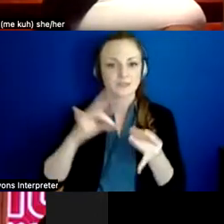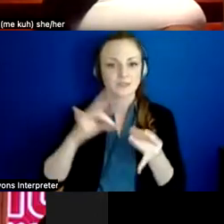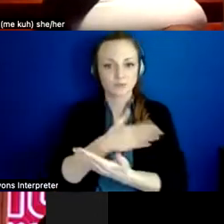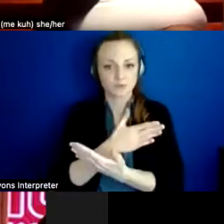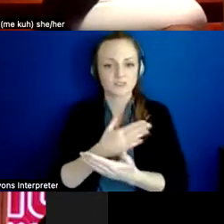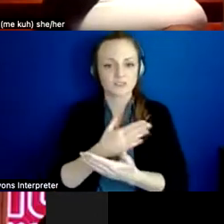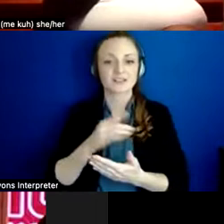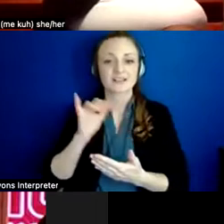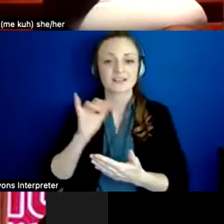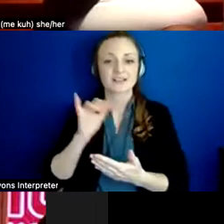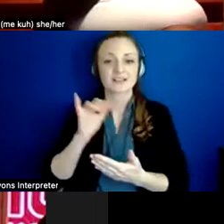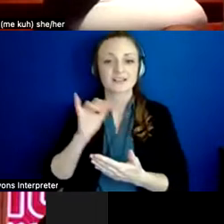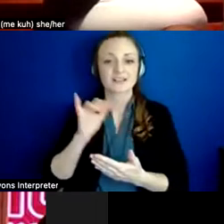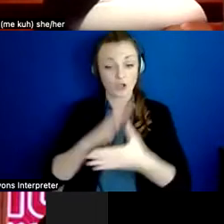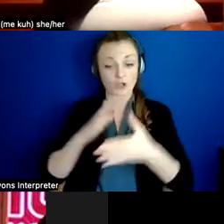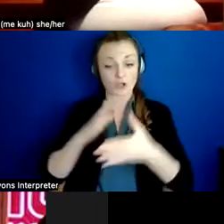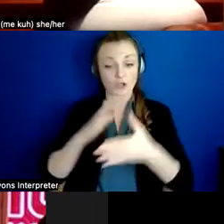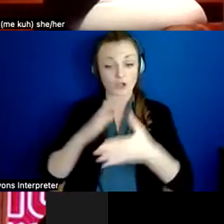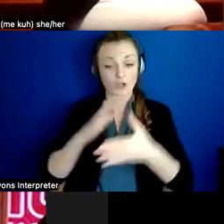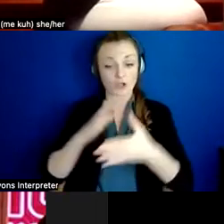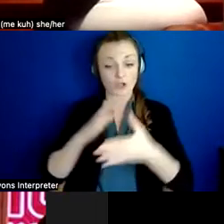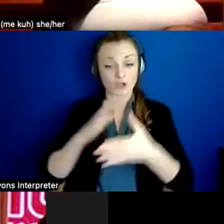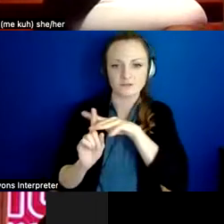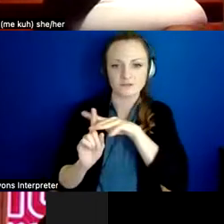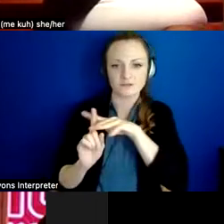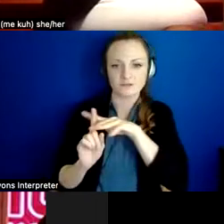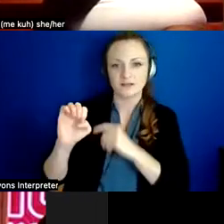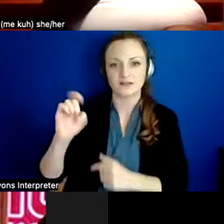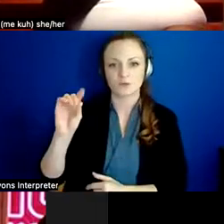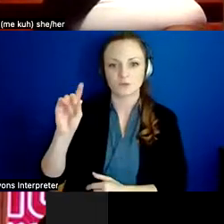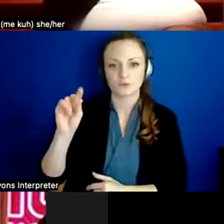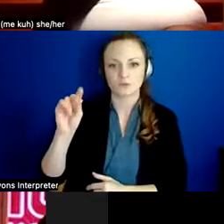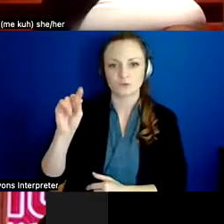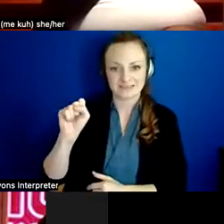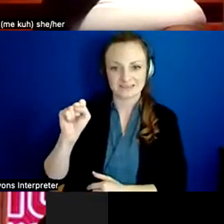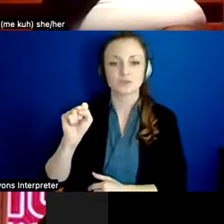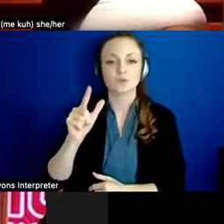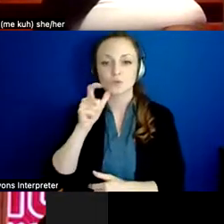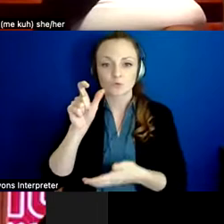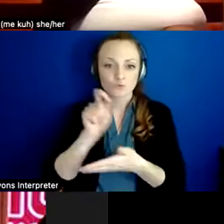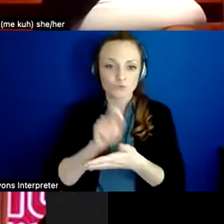20:11:40 But that is composed and sung by African-american slaves in this country.